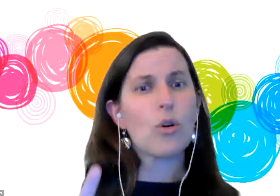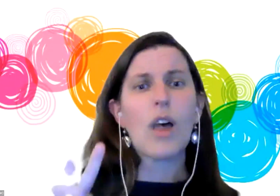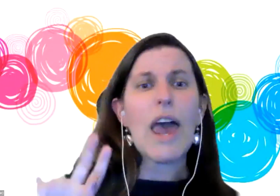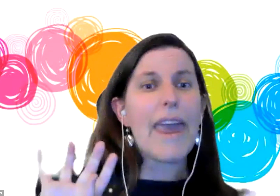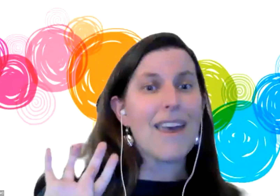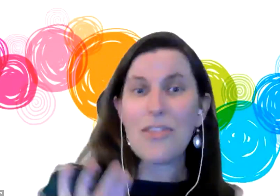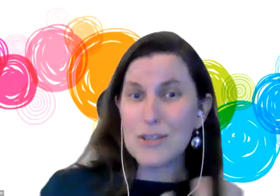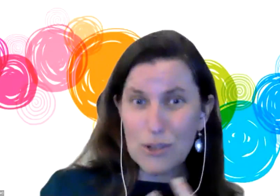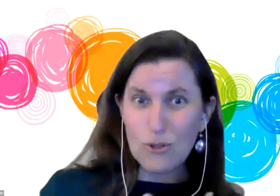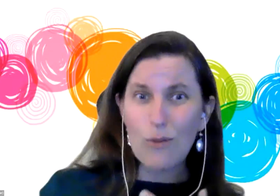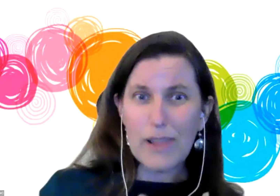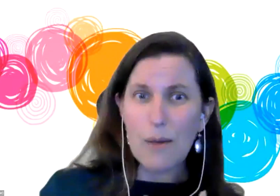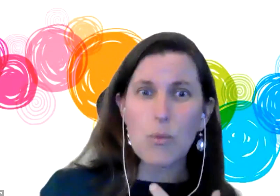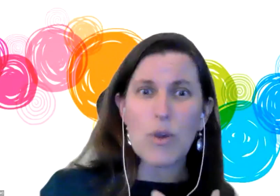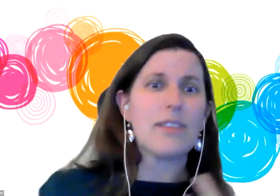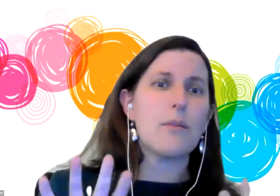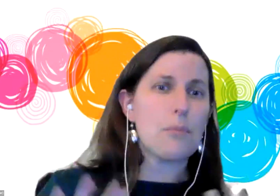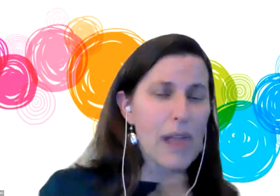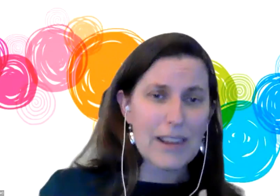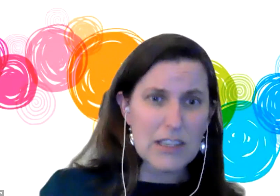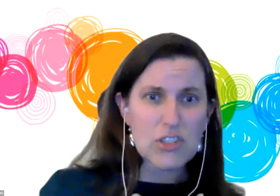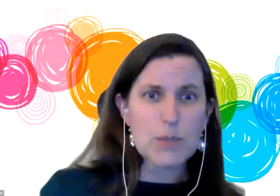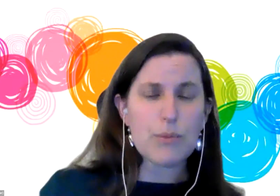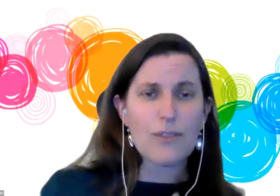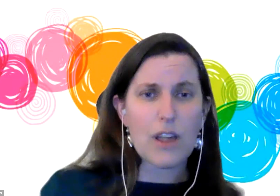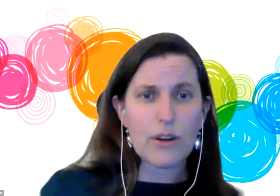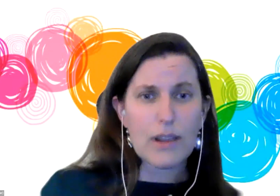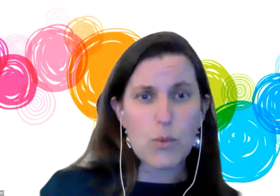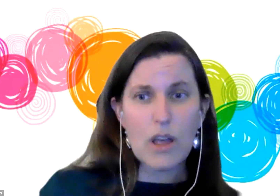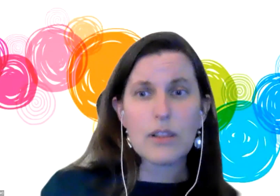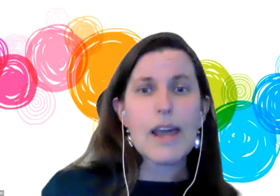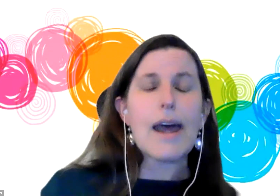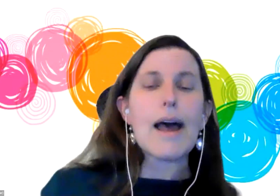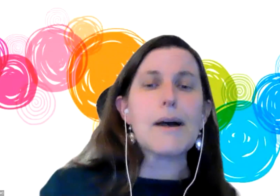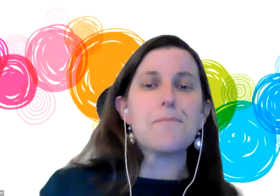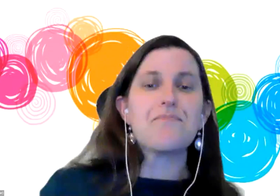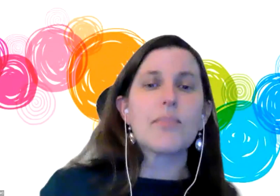say, you need to not discriminate against older people, against higher weight people, against disabled